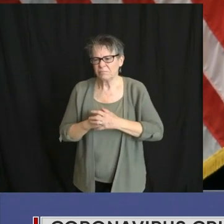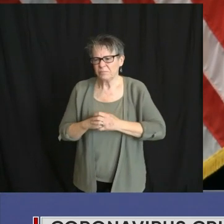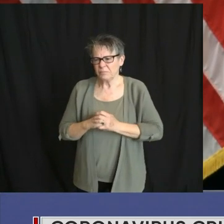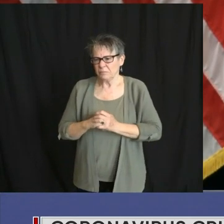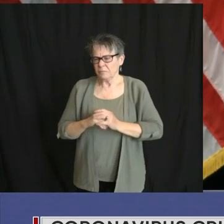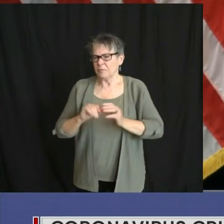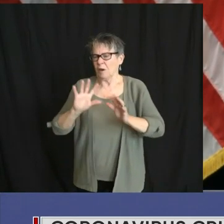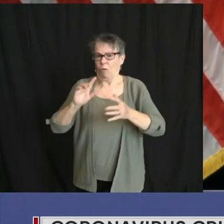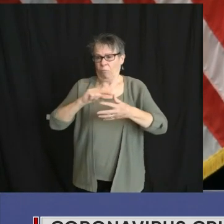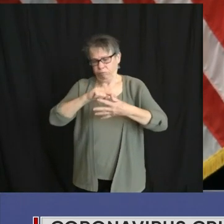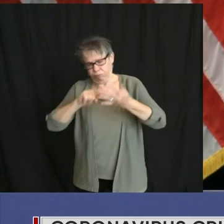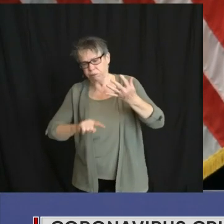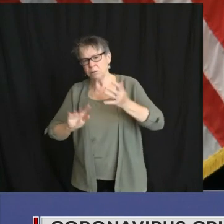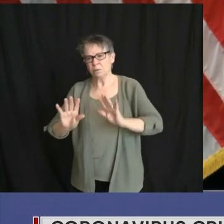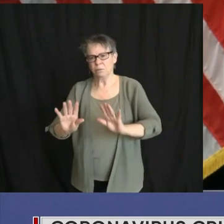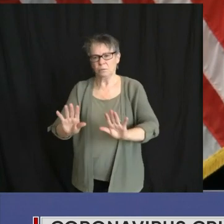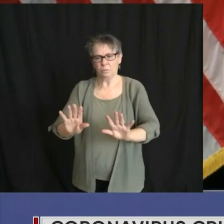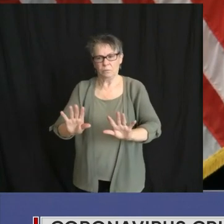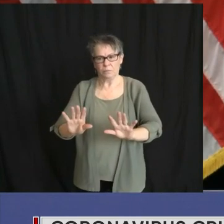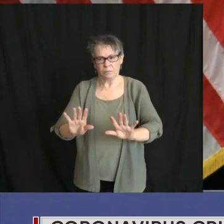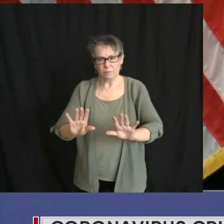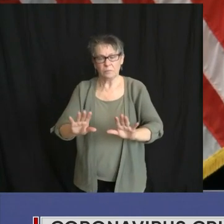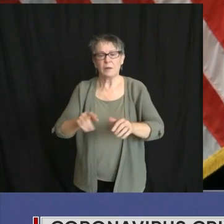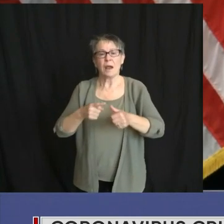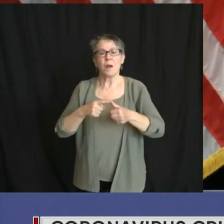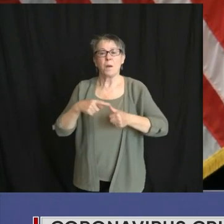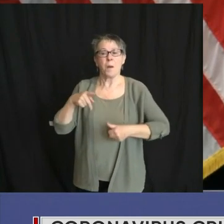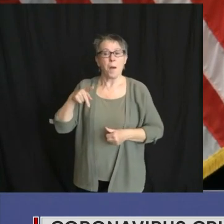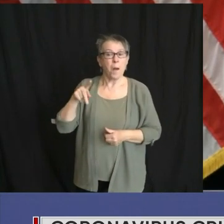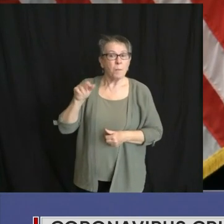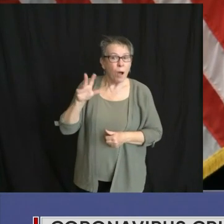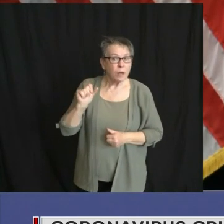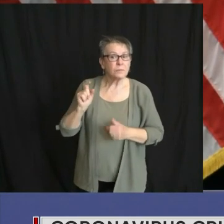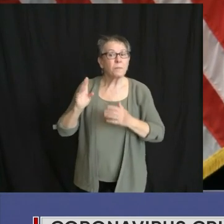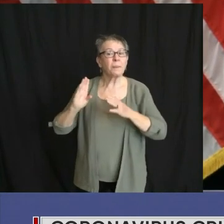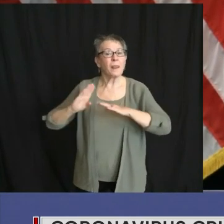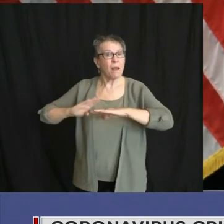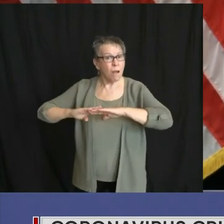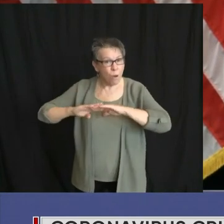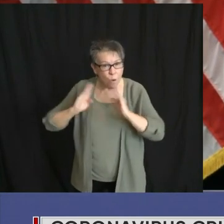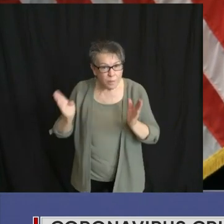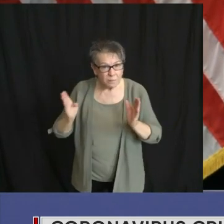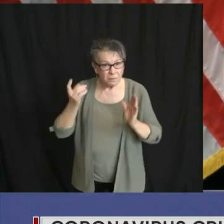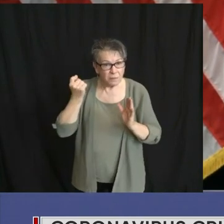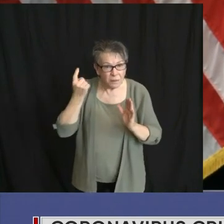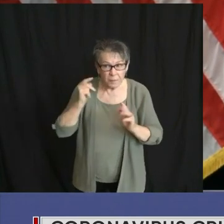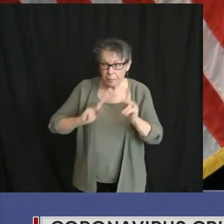MATT, I INTRODUCED YOU. WE WILL SEE HOW IT GOES IN